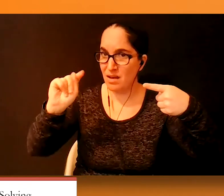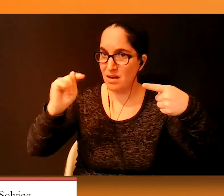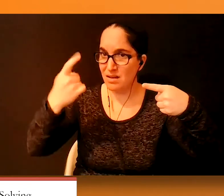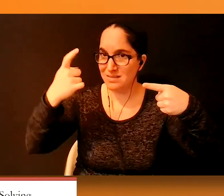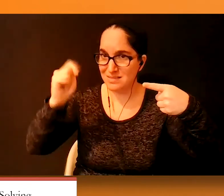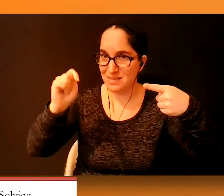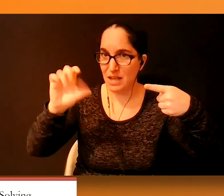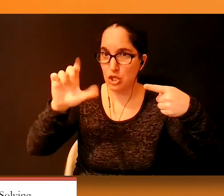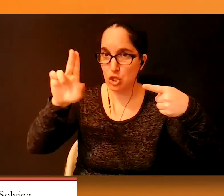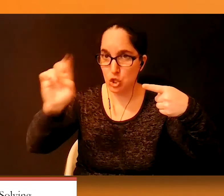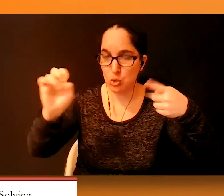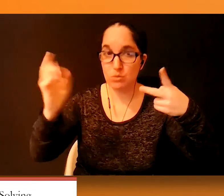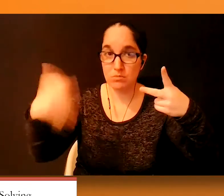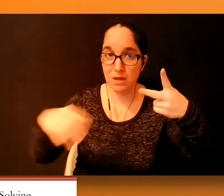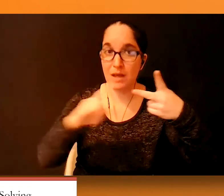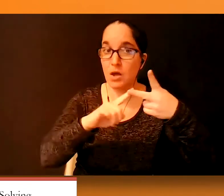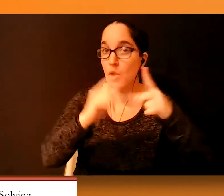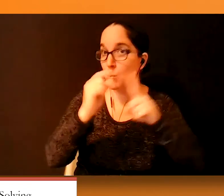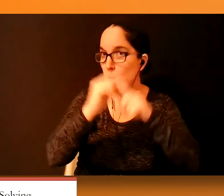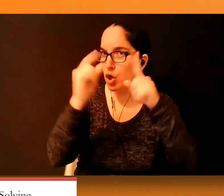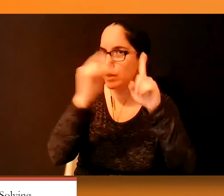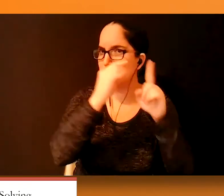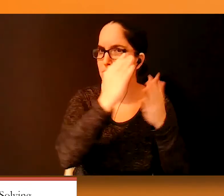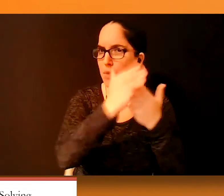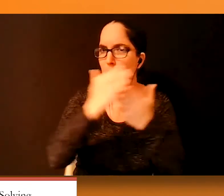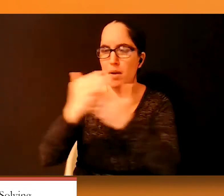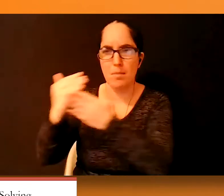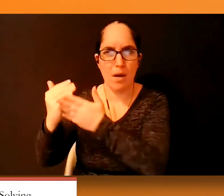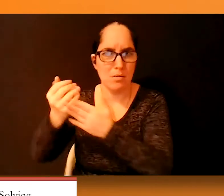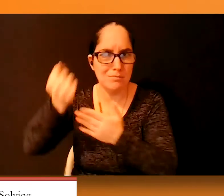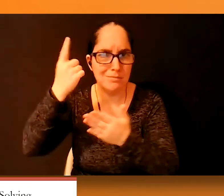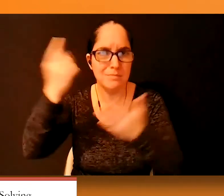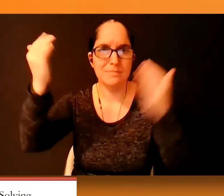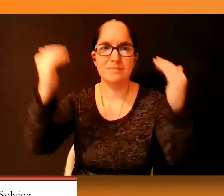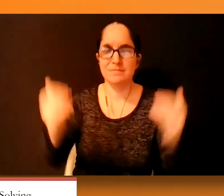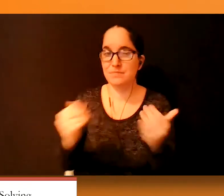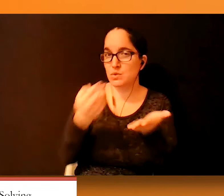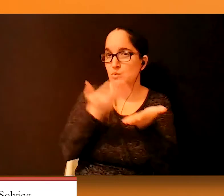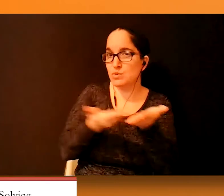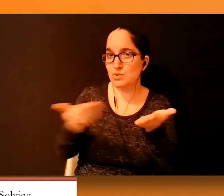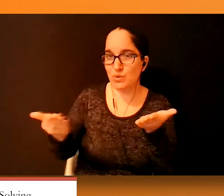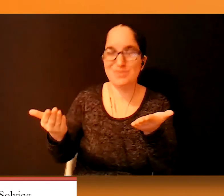Can I use word parts? Can I use a dictionary? So, you want to go-- dictionary's last.